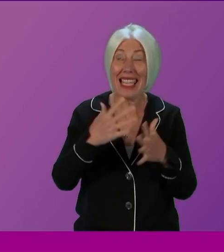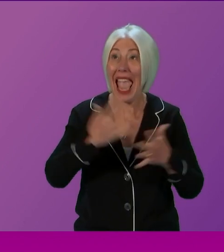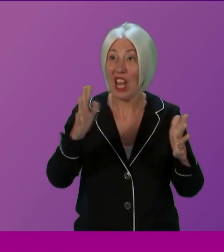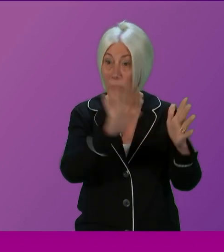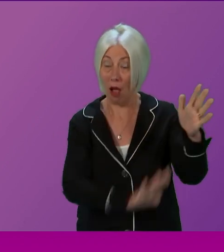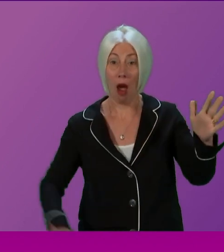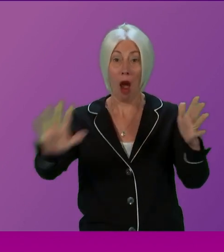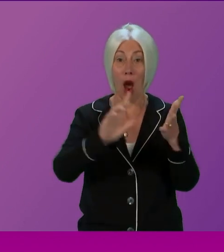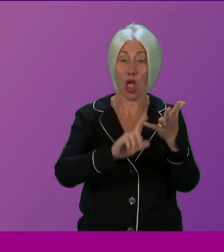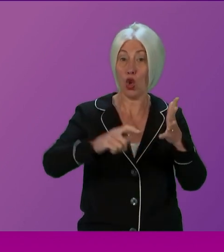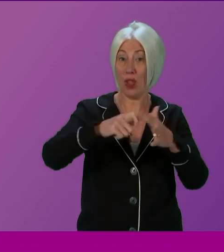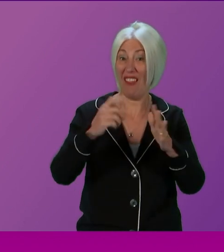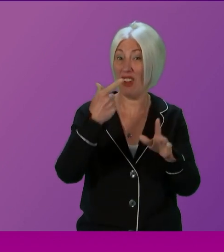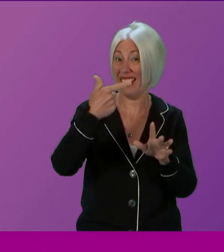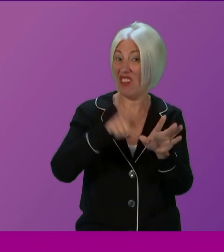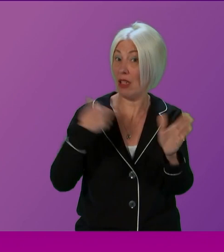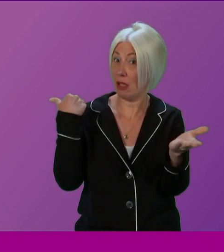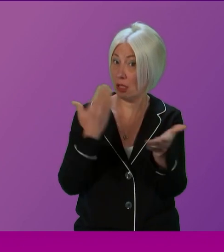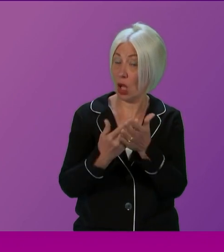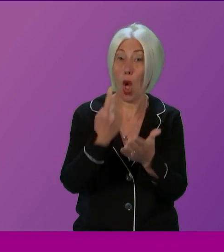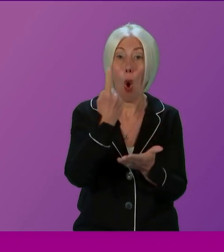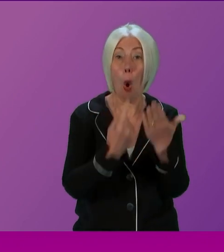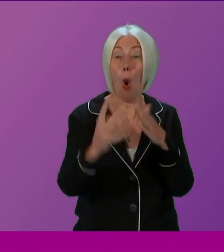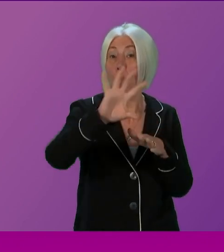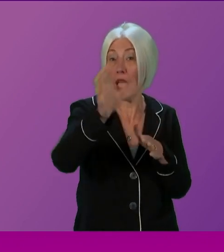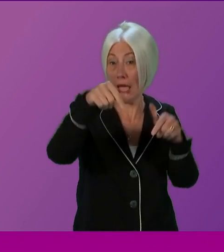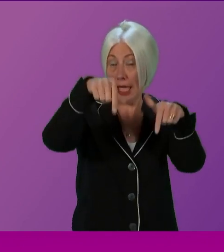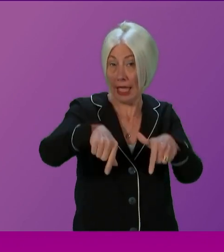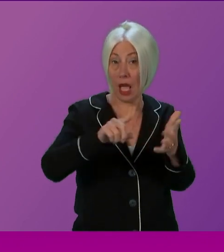United Kingdom for the past seven years. Scotland is the only part of the UK with no NHS strikes and